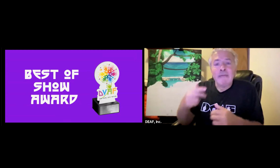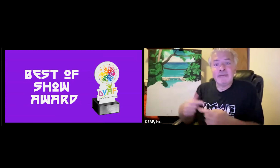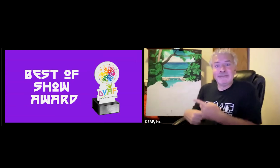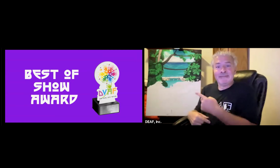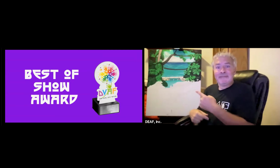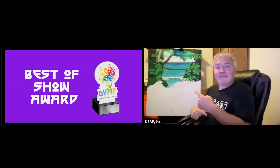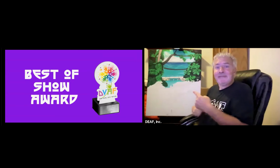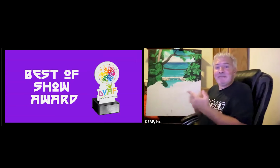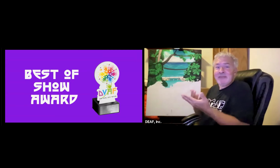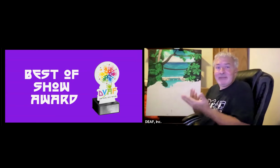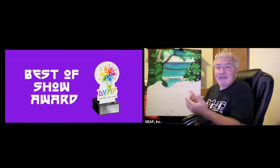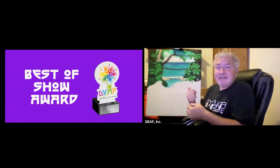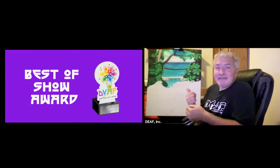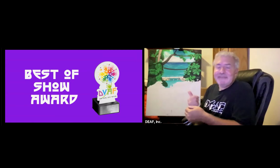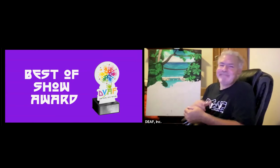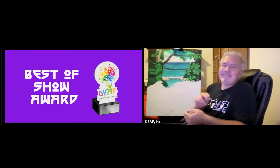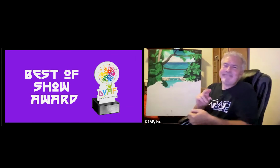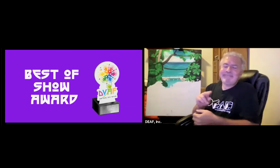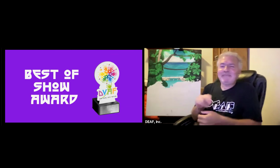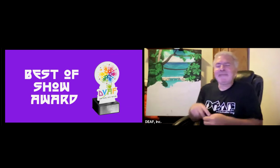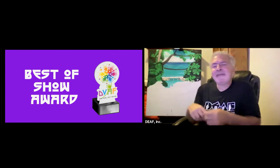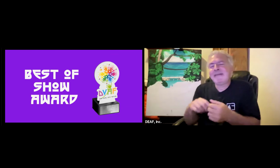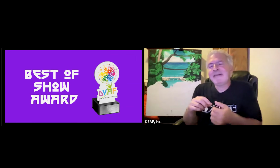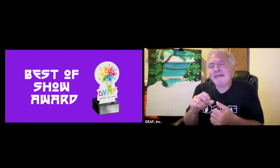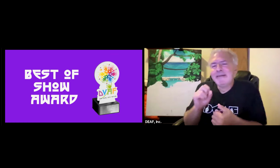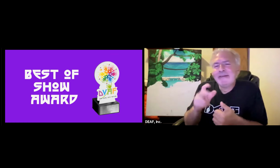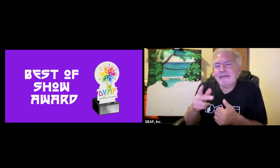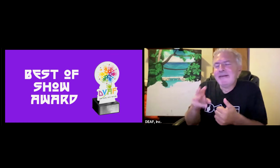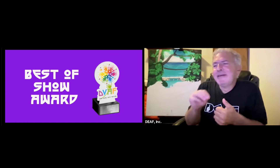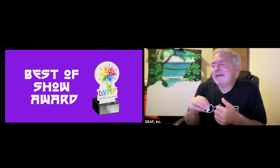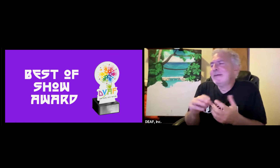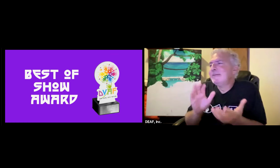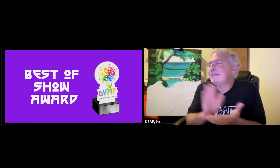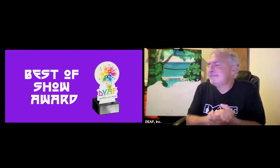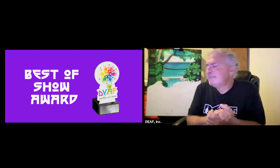[Chuckling] Maybe this one! no, no, I'm teasing.